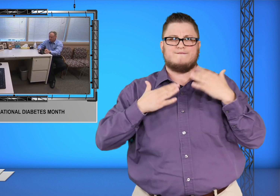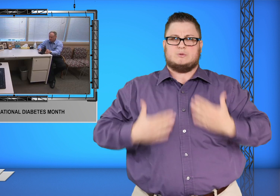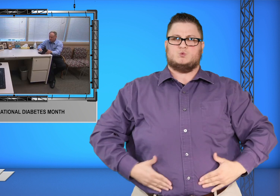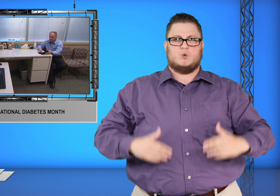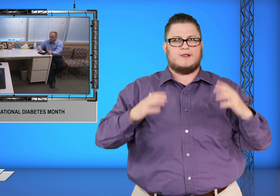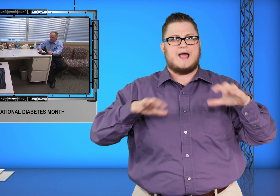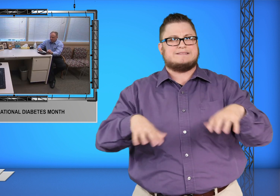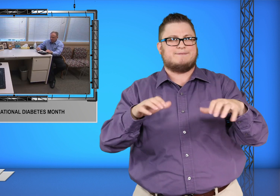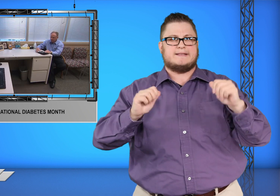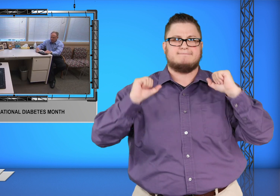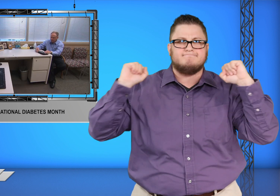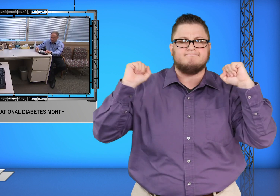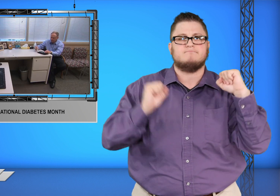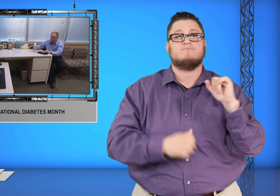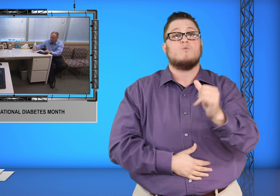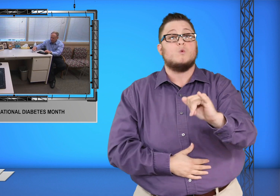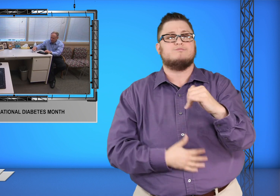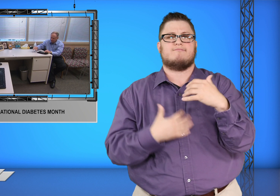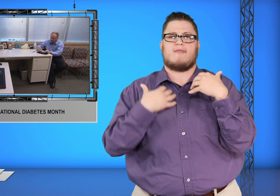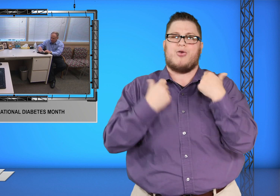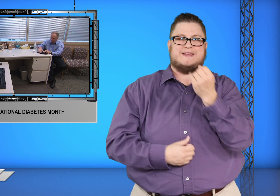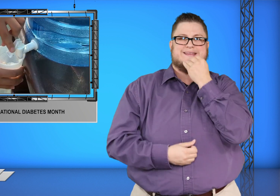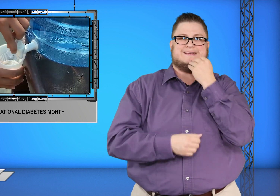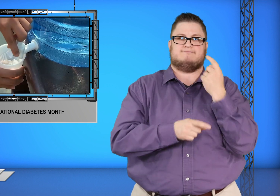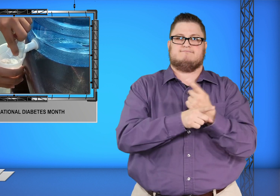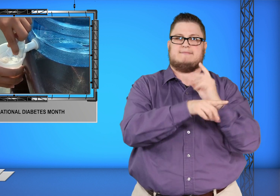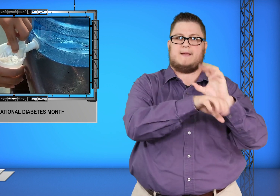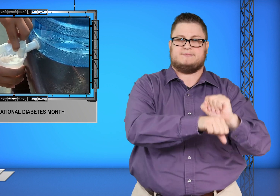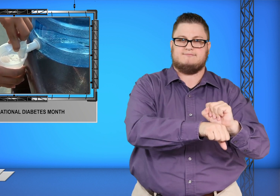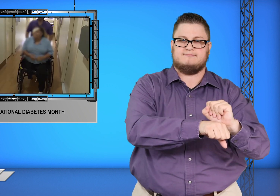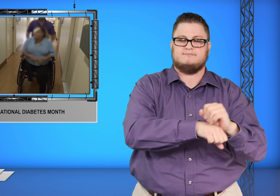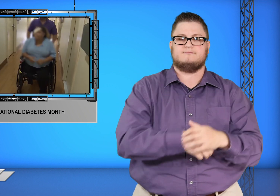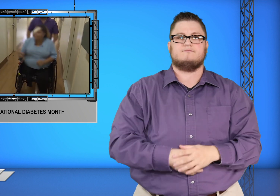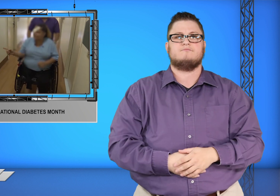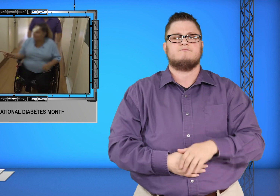regular physical activity and following a healthy diet.